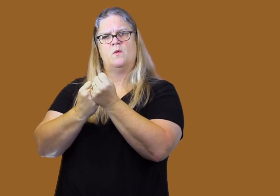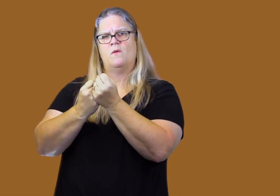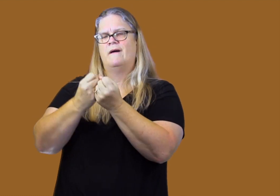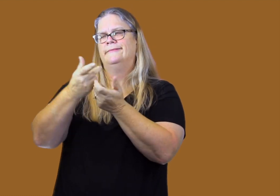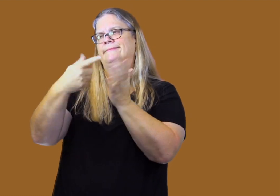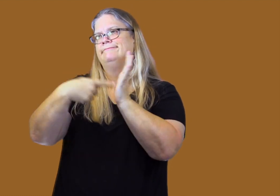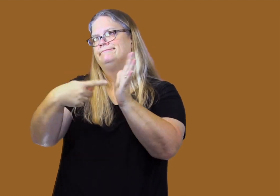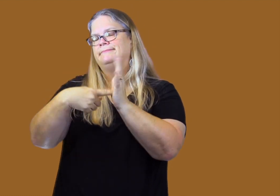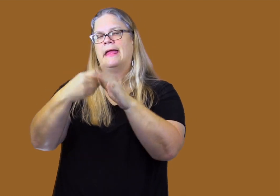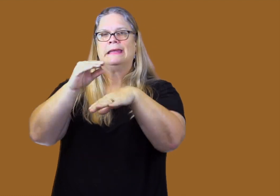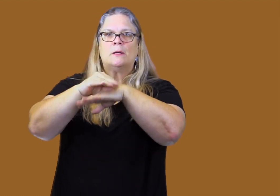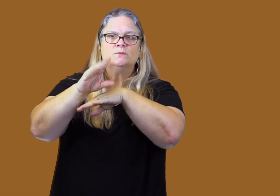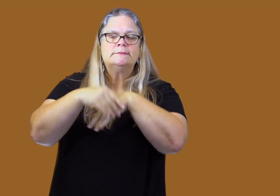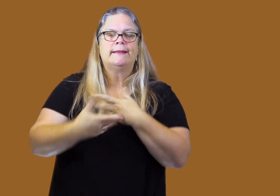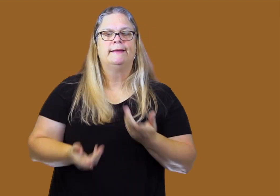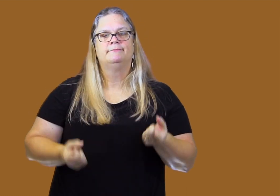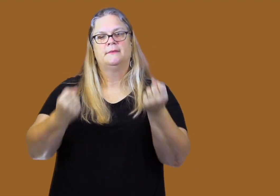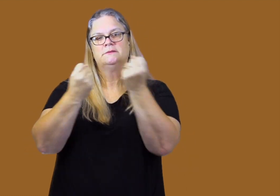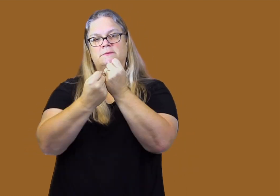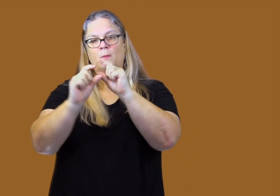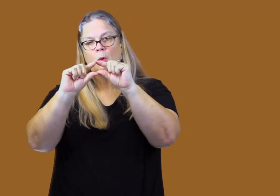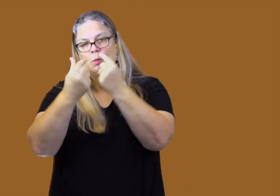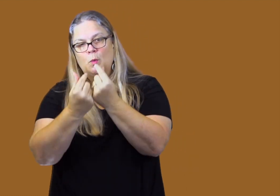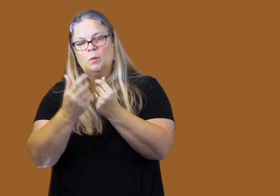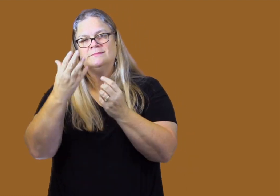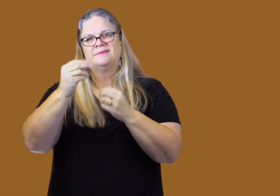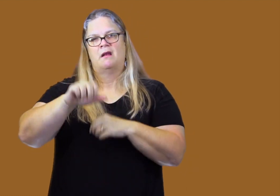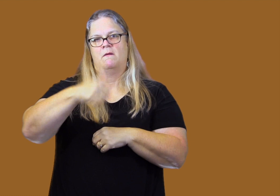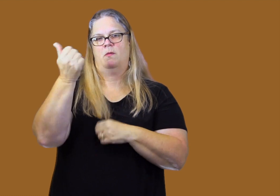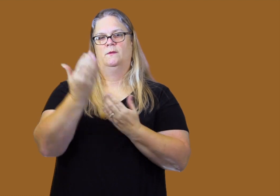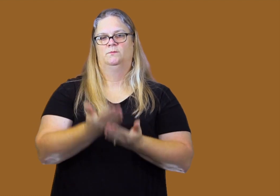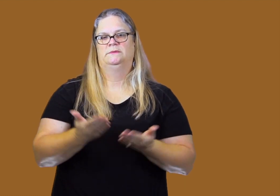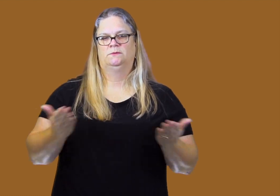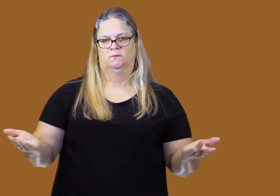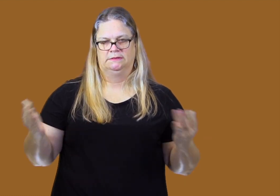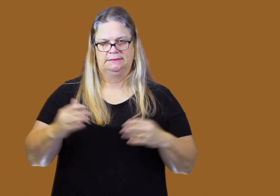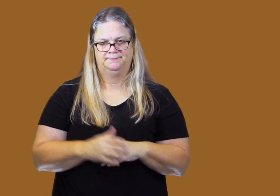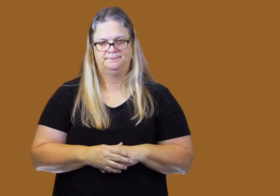to be made for support such as counseling, a support group or other resources?